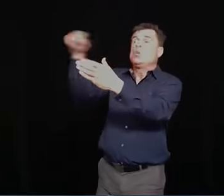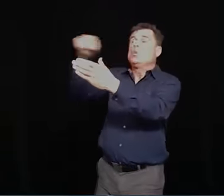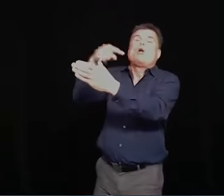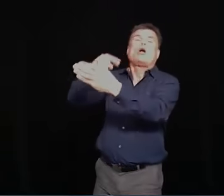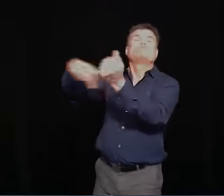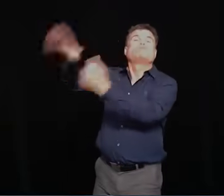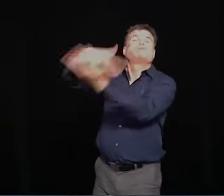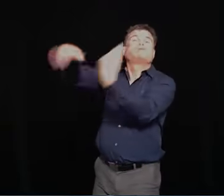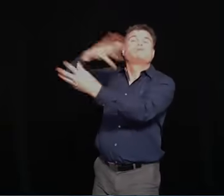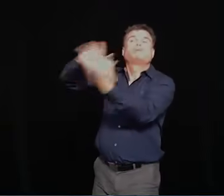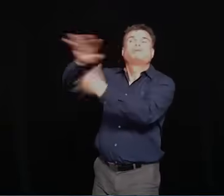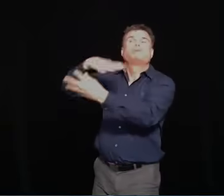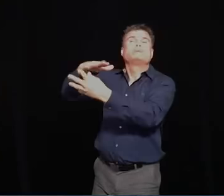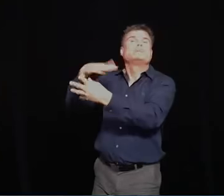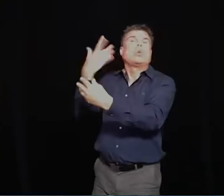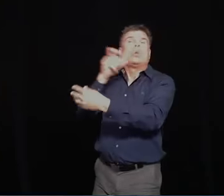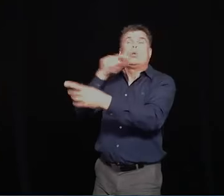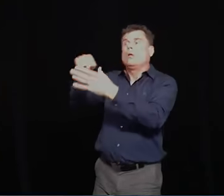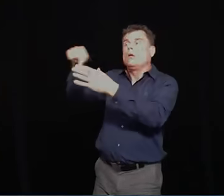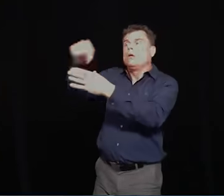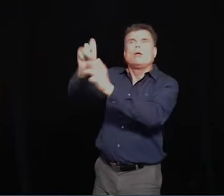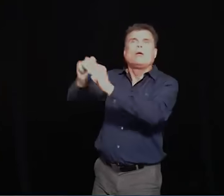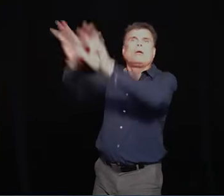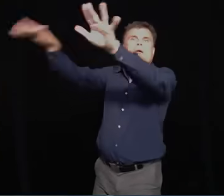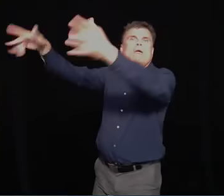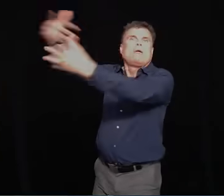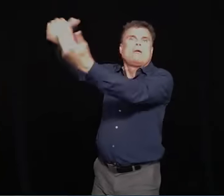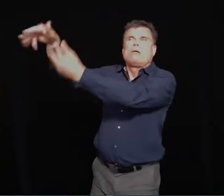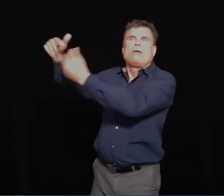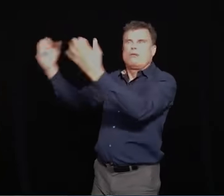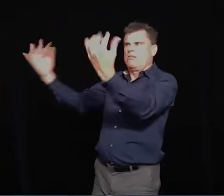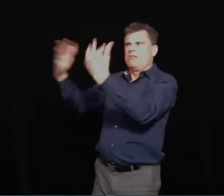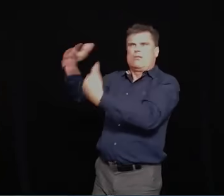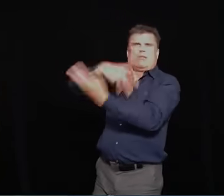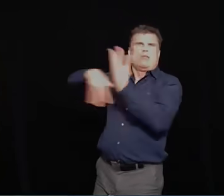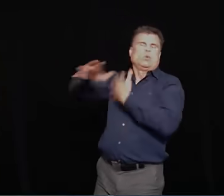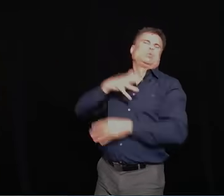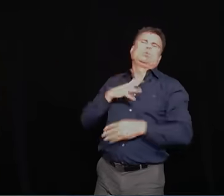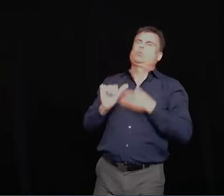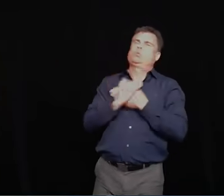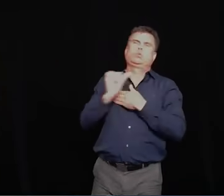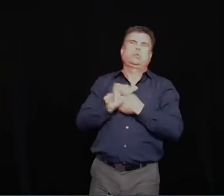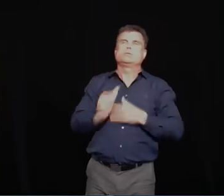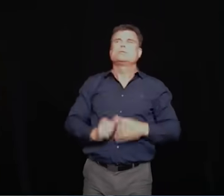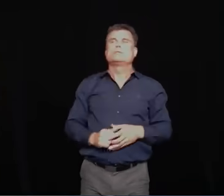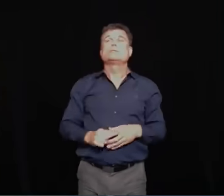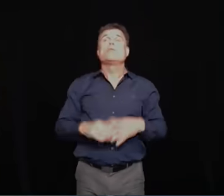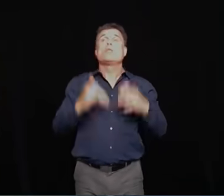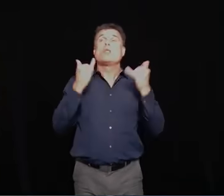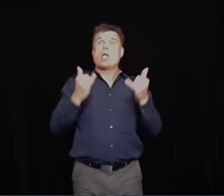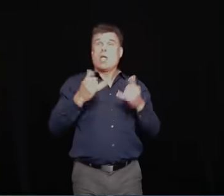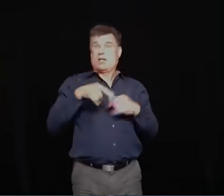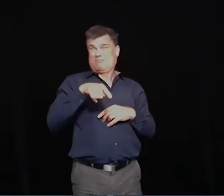thankful to everyone for the hard work involved. I wanted to also bring you up-to-date on the premier's announcement.